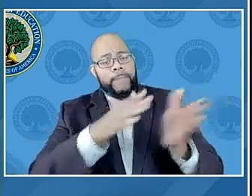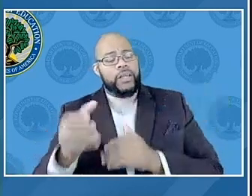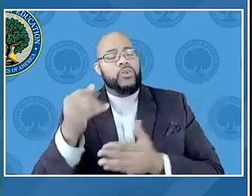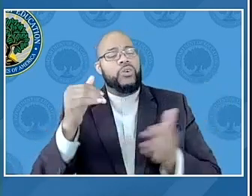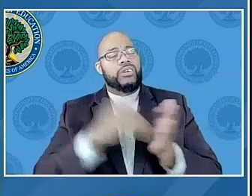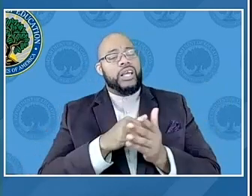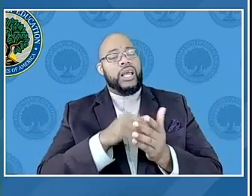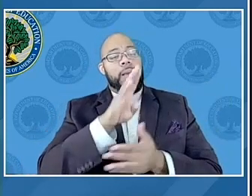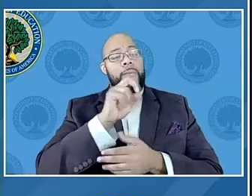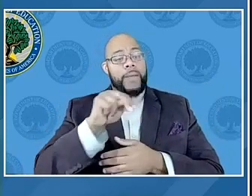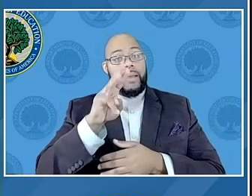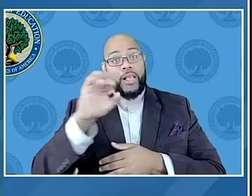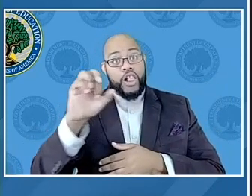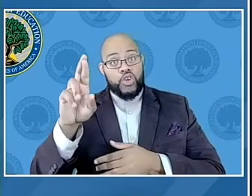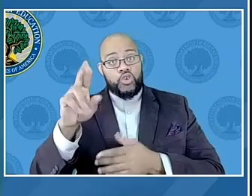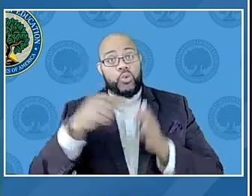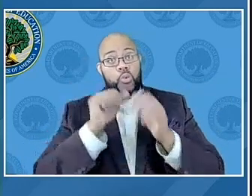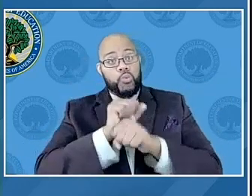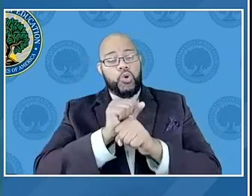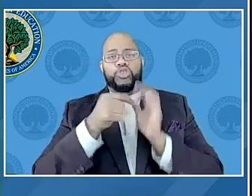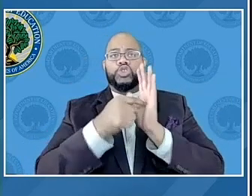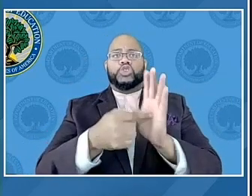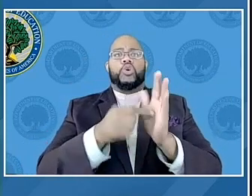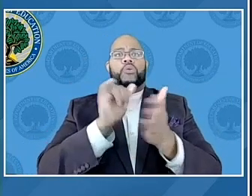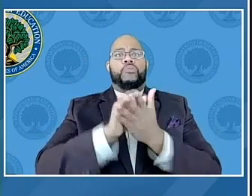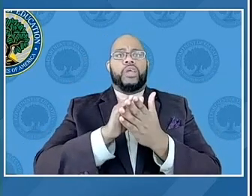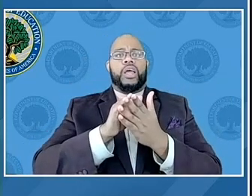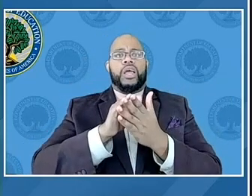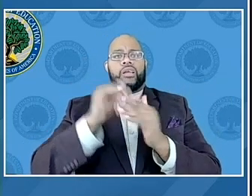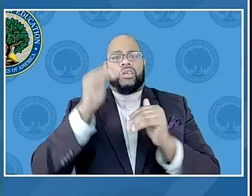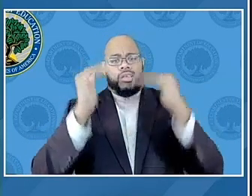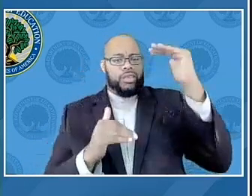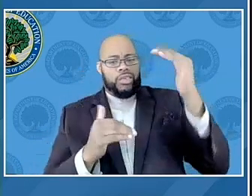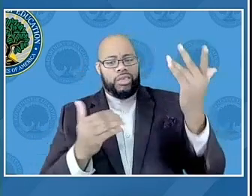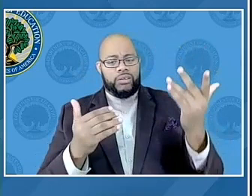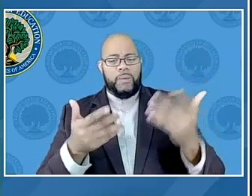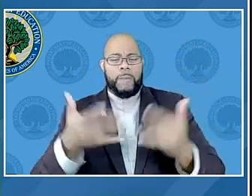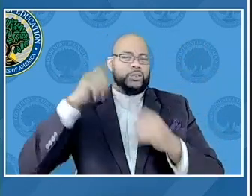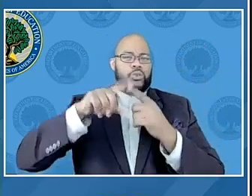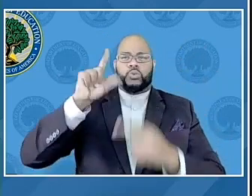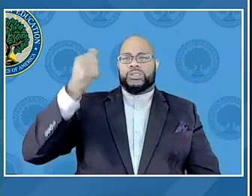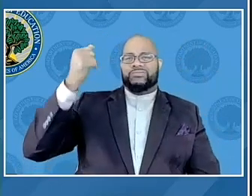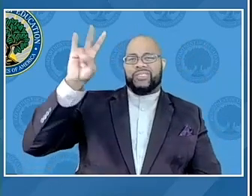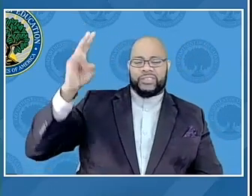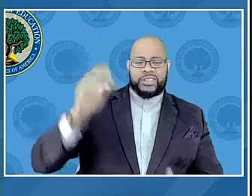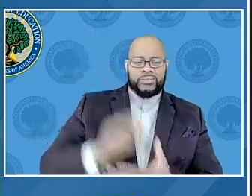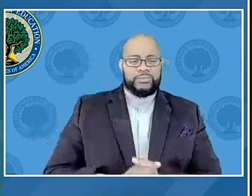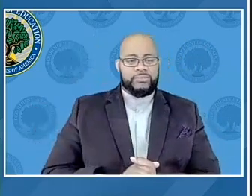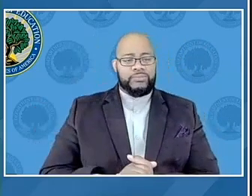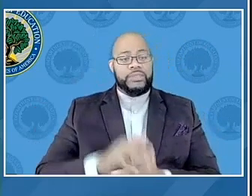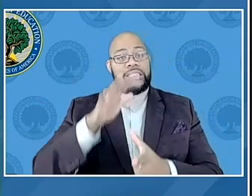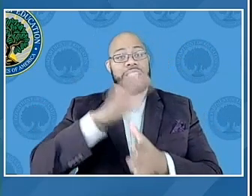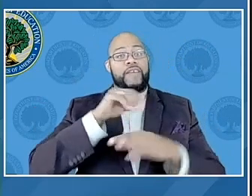work highlighted the racial injustice issue going all the way back to 2017. The senior advisor to the undersecretary,